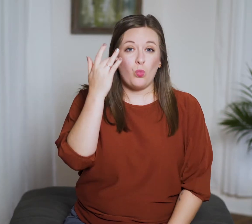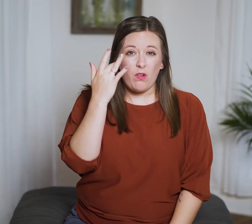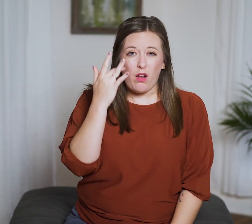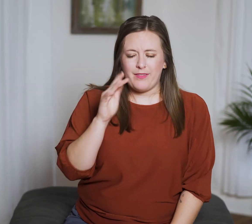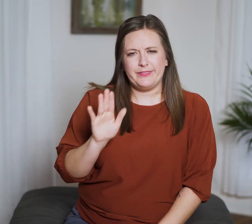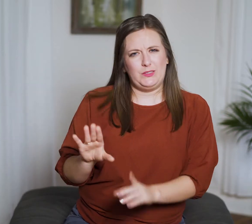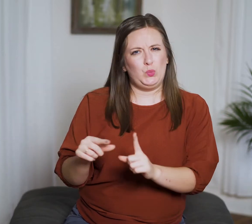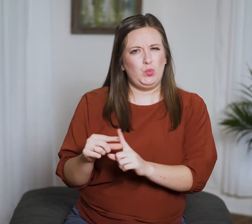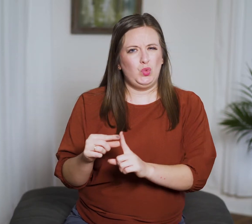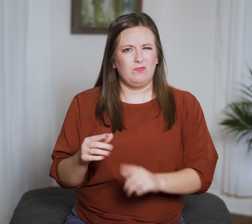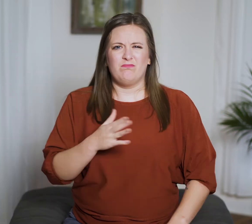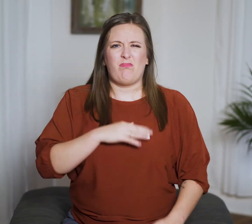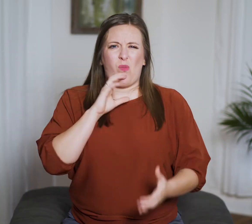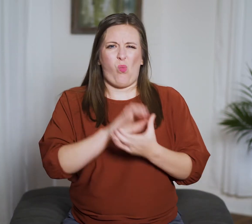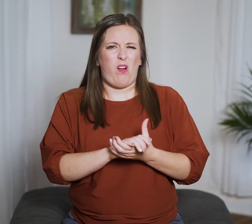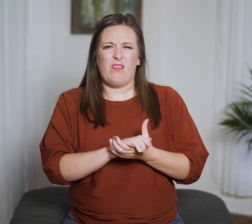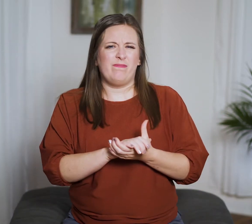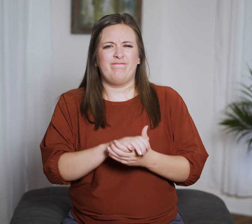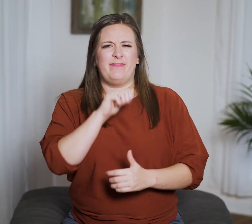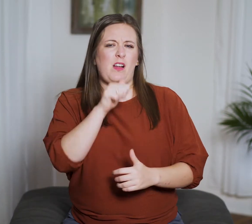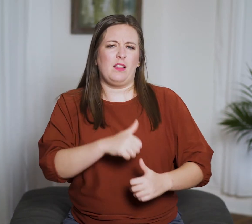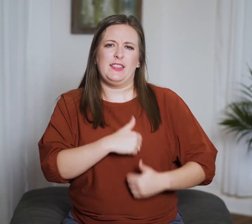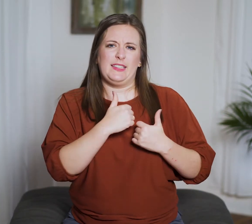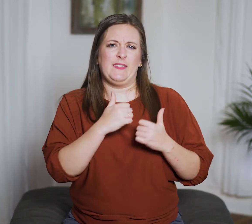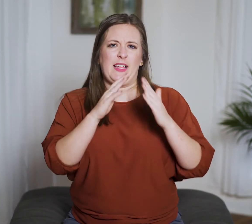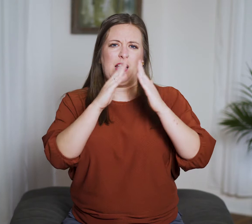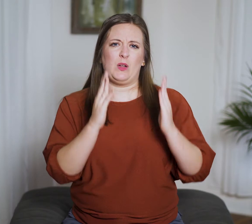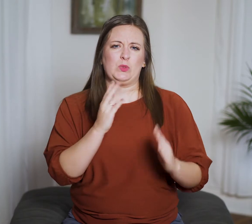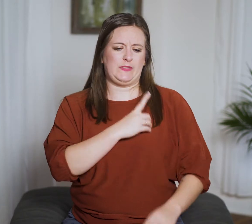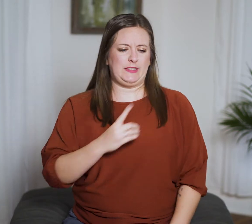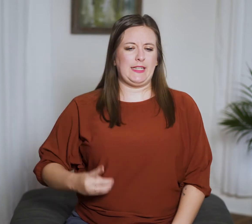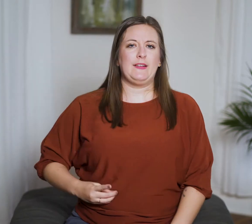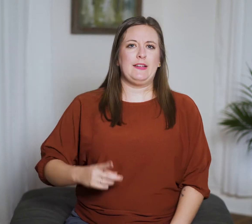because, in his words, “My wife shall not live in the house of David